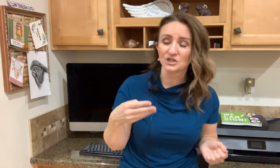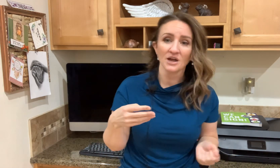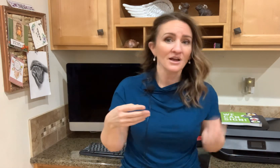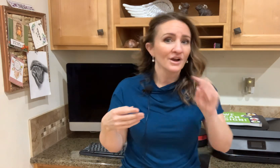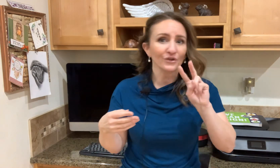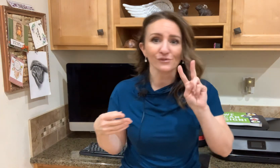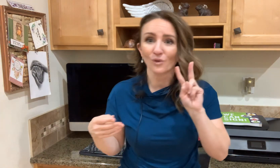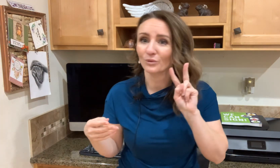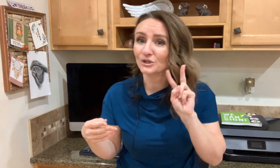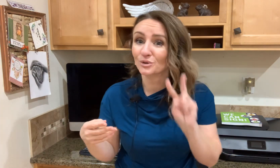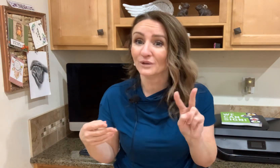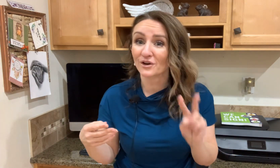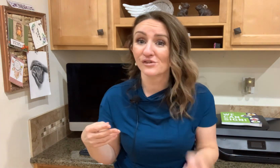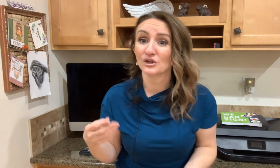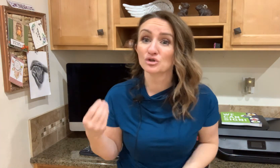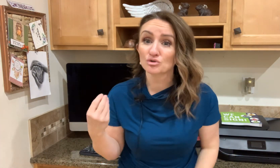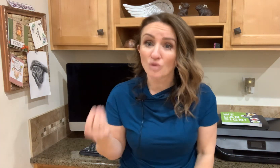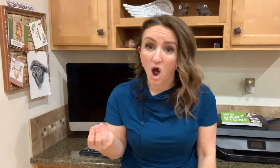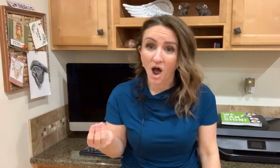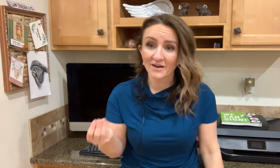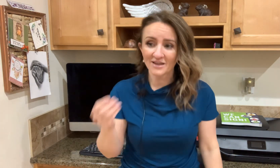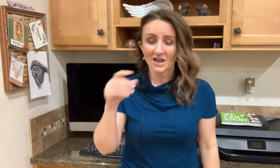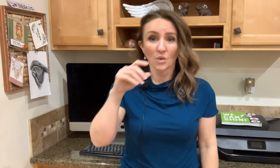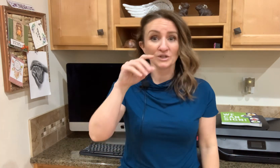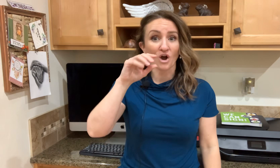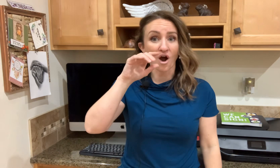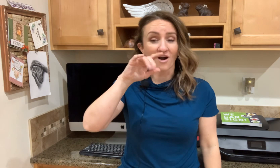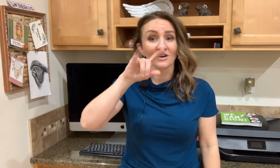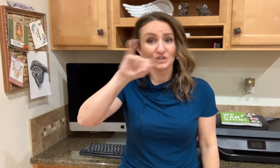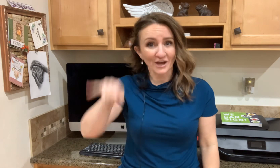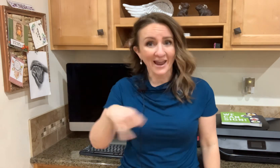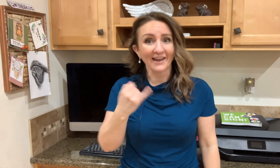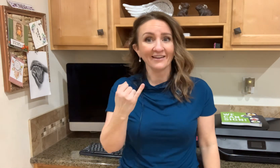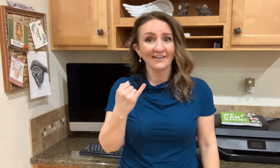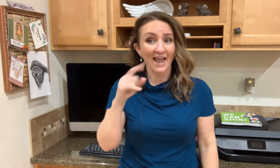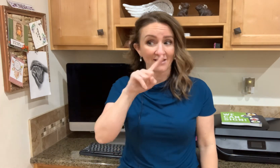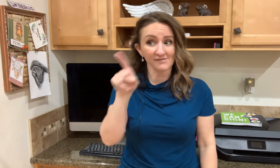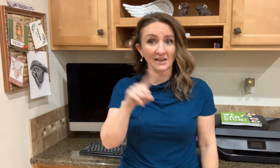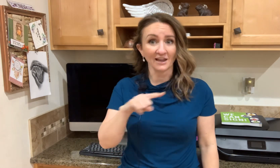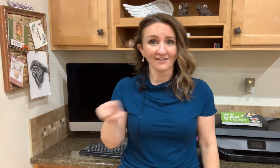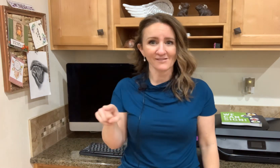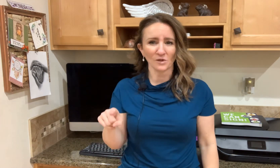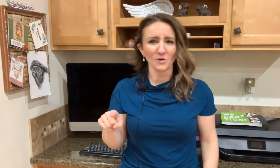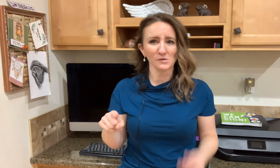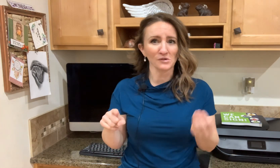There's only two letters that are drawn, which are J and Z, so those ones are